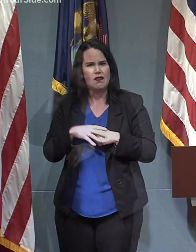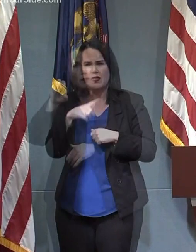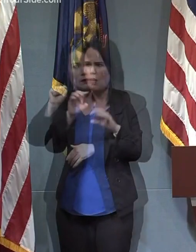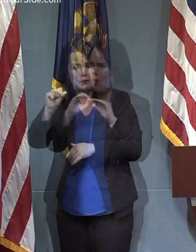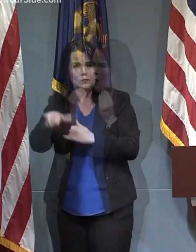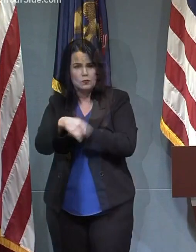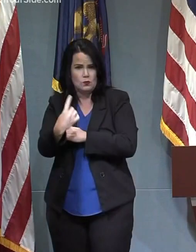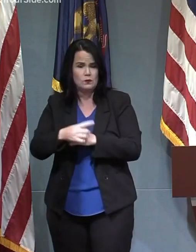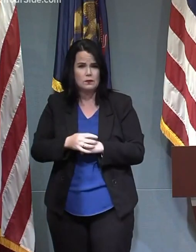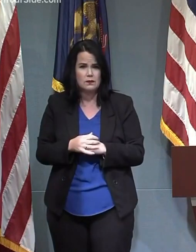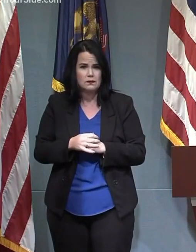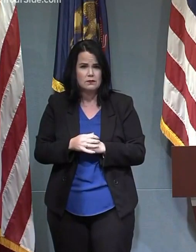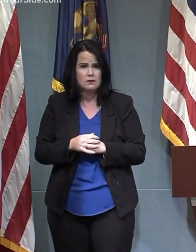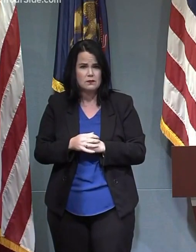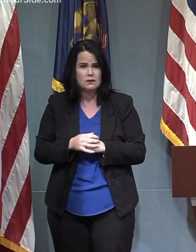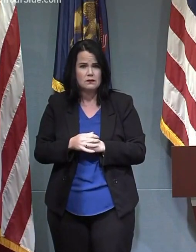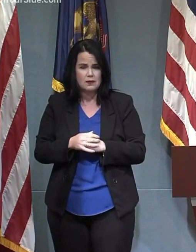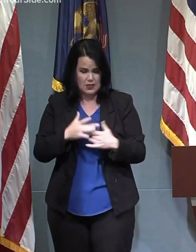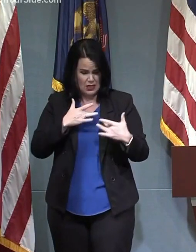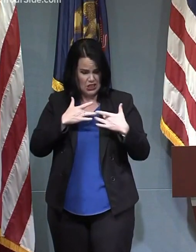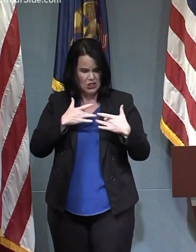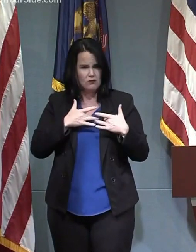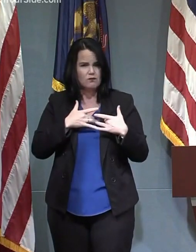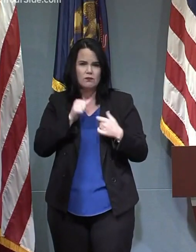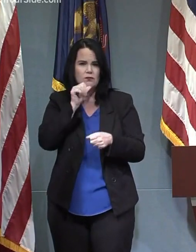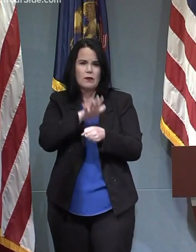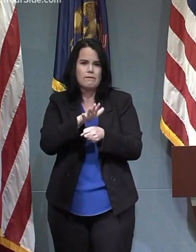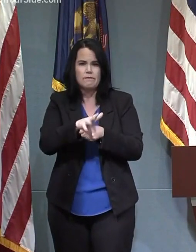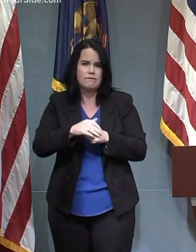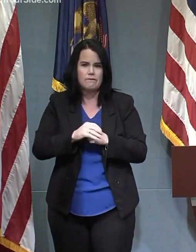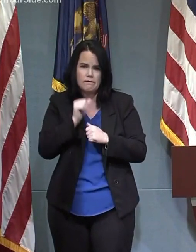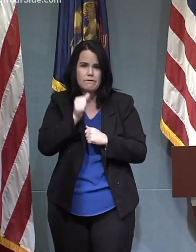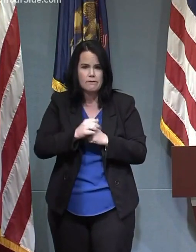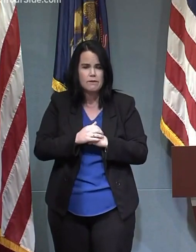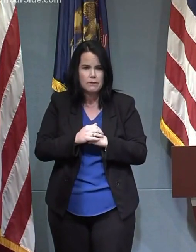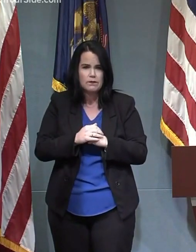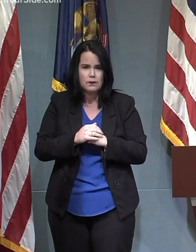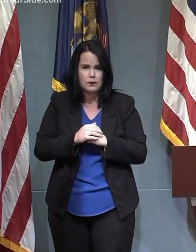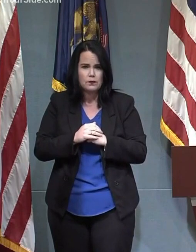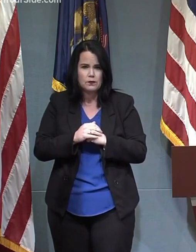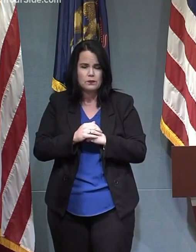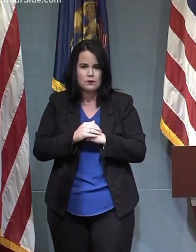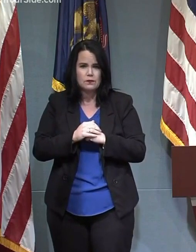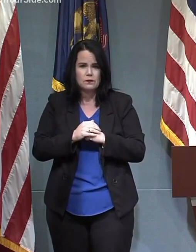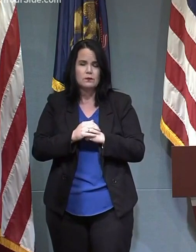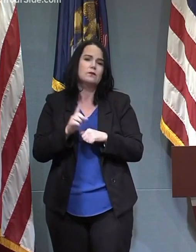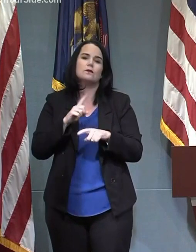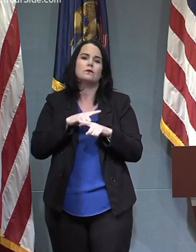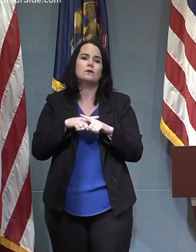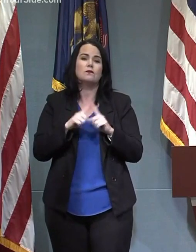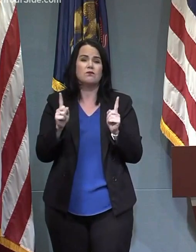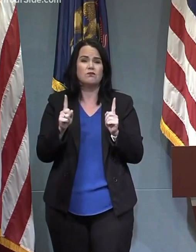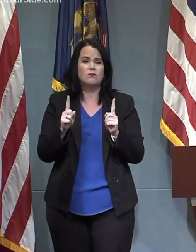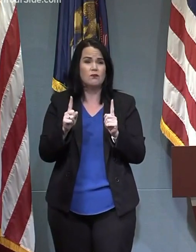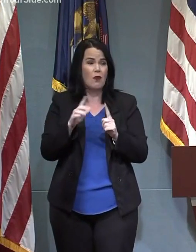CONCERNED ABOUT THE VIOLENT NATURE OF THEIR EXTREME COMMENTS THAT ARE BEING MADE NATURE OF THEIR EXTREME COMMENTS THAT ARE BEING MADE NATURE OF THEIR EXTREME COMMENTS THAT ARE BEING MADE AROUND NATURE OF THEIR EXTREME COMMENTS THAT ARE BEING MADE AROUND THESE NATURE OF THEIR EXTREME COMMENTS THAT ARE BEING MADE AROUND THESE ORGANIZATIONS NATURE OF THEIR EXTREME COMMENTS THAT ARE BEING MADE AROUND THESE ORGANIZATIONS AND COMMENTS THAT ARE BEING MADE AROUND THESE ORGANIZATIONS AND COMMENTS THAT ARE BEING MADE AROUND THESE ORGANIZATIONS AND GROUPS COMMENTS THAT ARE BEING MADE AROUND THESE ORGANIZATIONS AND GROUPS THAT COMMENTS THAT ARE BEING MADE AROUND THESE ORGANIZATIONS AND GROUPS THAT ARE COMMENTS THAT ARE BEING MADE AROUND THESE ORGANIZATIONS AND GROUPS THAT ARE COMING COMMENTS THAT ARE BEING MADE AROUND THESE ORGANIZATIONS AND GROUPS THAT ARE COMING TOGETHER COMMENTS THAT ARE BEING MADE AROUND THESE ORGANIZATIONS AND GROUPS THAT ARE COMING TOGETHER@ AROUND THESE ORGANIZATIONS AND GROUPS THAT ARE COMING TOGETHER@ AROUND THESE ORGANIZATIONS AND GROUPS THAT ARE COMING TOGETHER@ CONCERNING AROUND THESE ORGANIZATIONS AND GROUPS THAT ARE COMING TOGETHER@ CONCERNING ISN'T AROUND THESE ORGANIZATIONS AND GROUPS THAT ARE COMING TOGETHER@ CONCERNING ISN'T A AROUND THESE ORGANIZATIONS AND GROUPS THAT ARE COMING TOGETHER@ CONCERNING ISN'T A STRONG GROUPS THAT ARE COMING TOGETHER@ CONCERNING ISN'T A STRONG GROUPS THAT ARE COMING TOGETHER@ CONCERNING ISN'T A STRONG ENOUGH GROUPS THAT ARE COMING TOGETHER@ CONCERNING ISN'T A STRONG ENOUGH WORD GROUPS THAT ARE COMING TOGETHER@ CONCERNING ISN'T A STRONG ENOUGH WORD AND